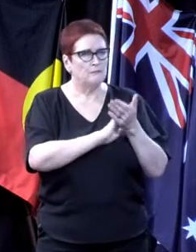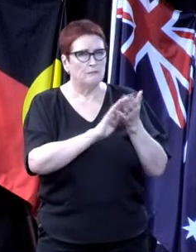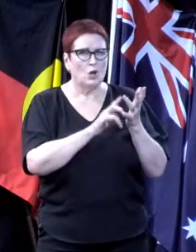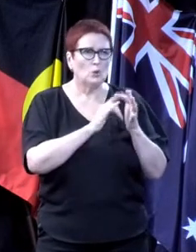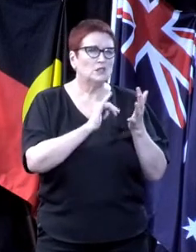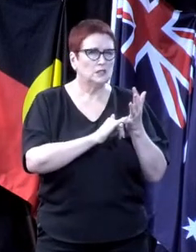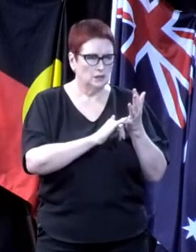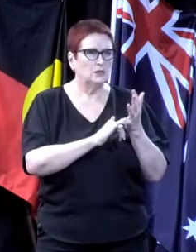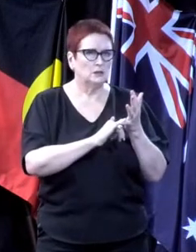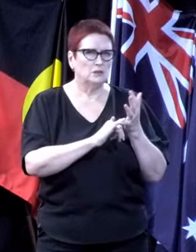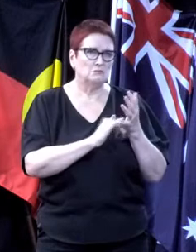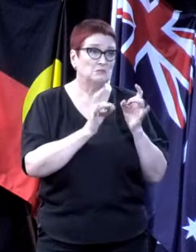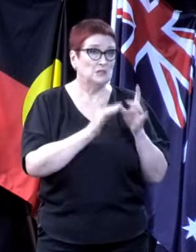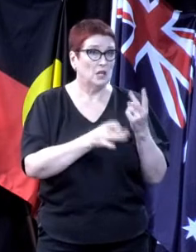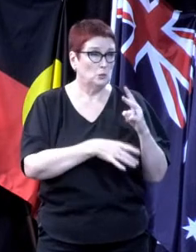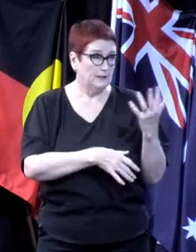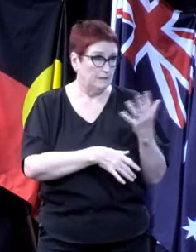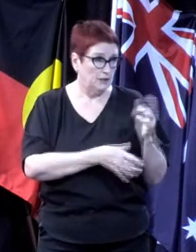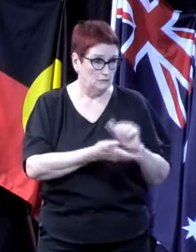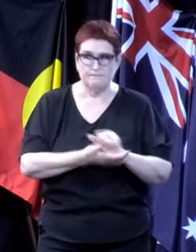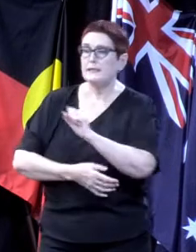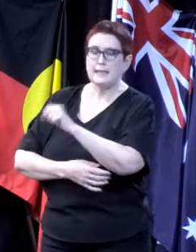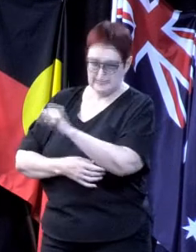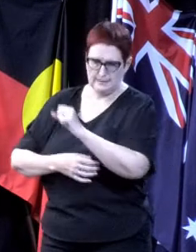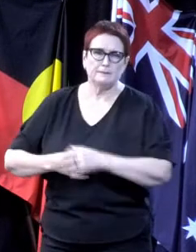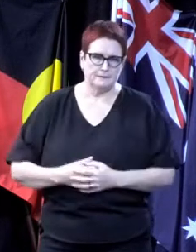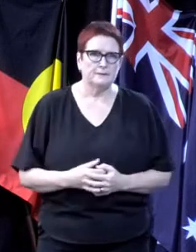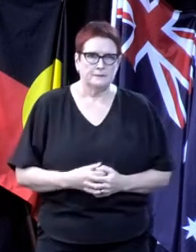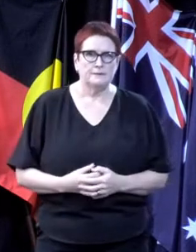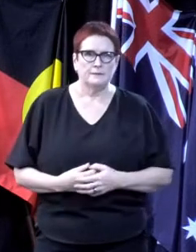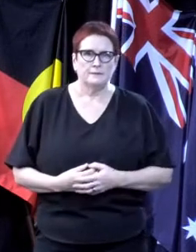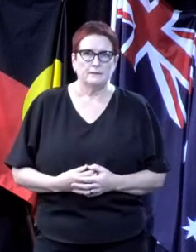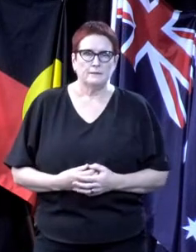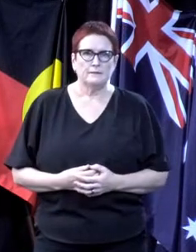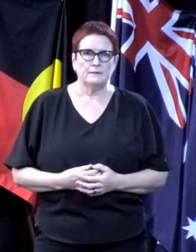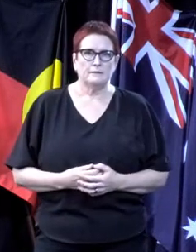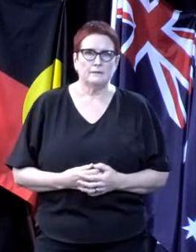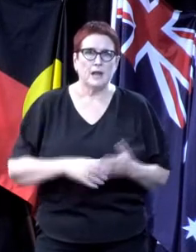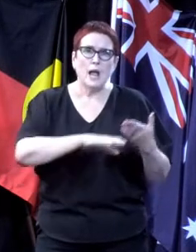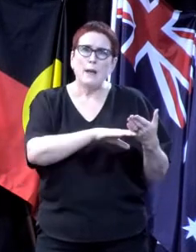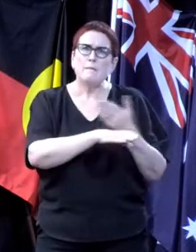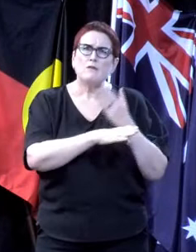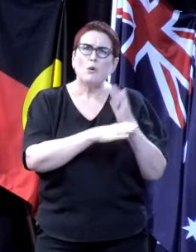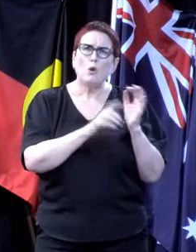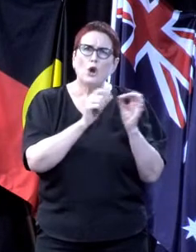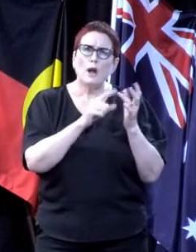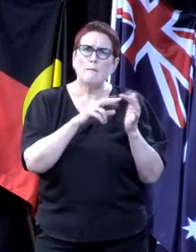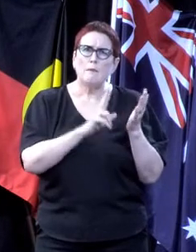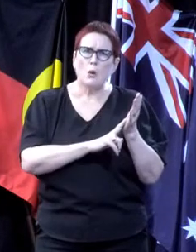as a HOSES in 2015? Yes. That so? OK. And prior to your employment at Bowen, you led transition